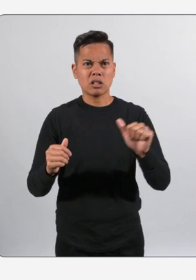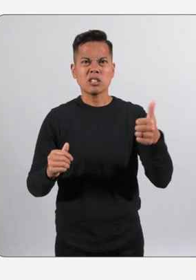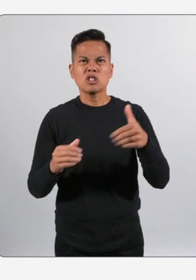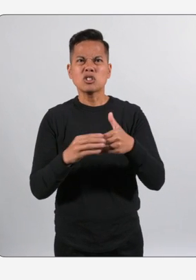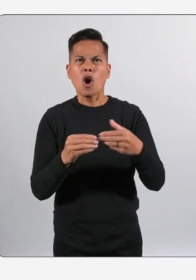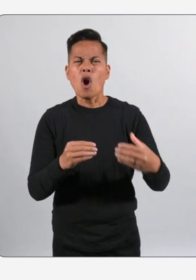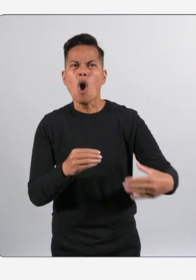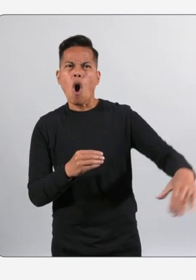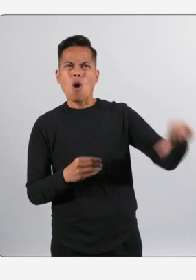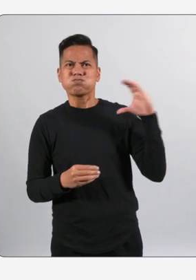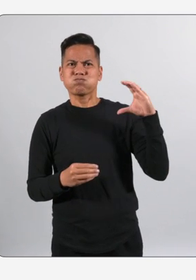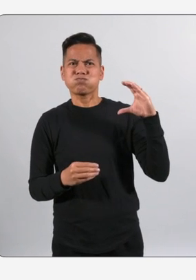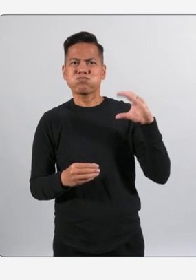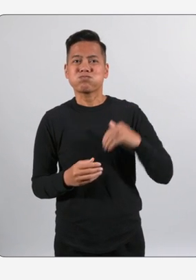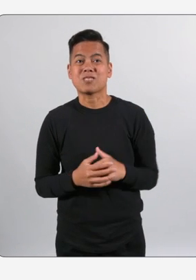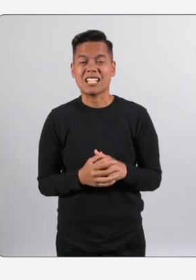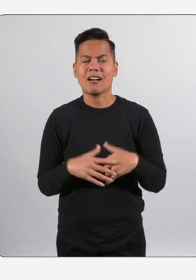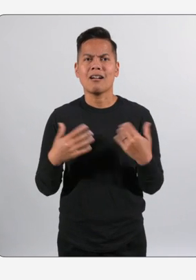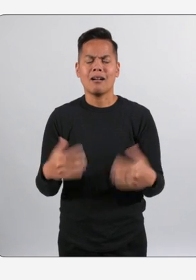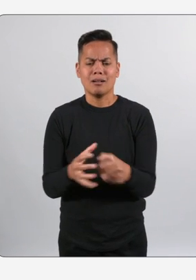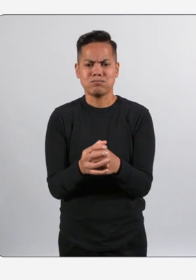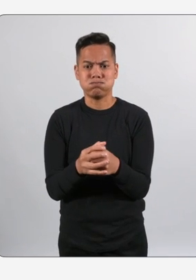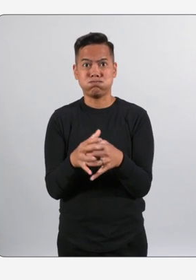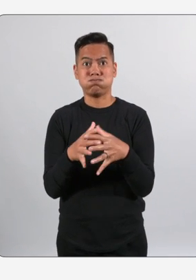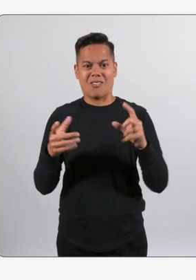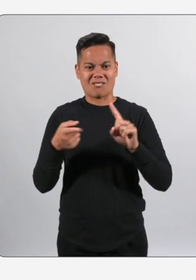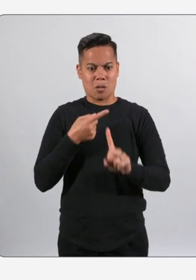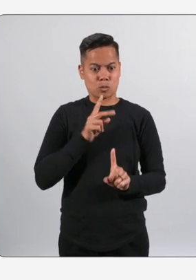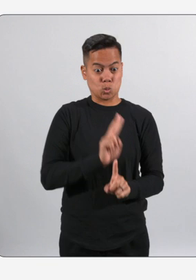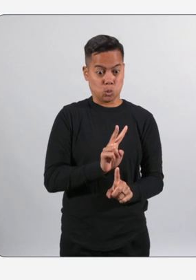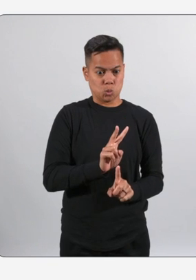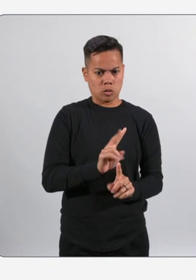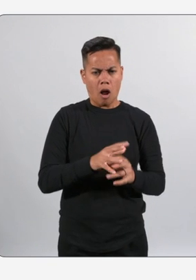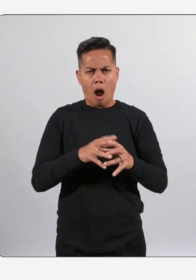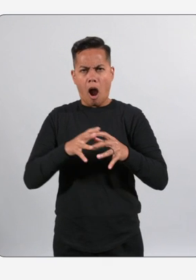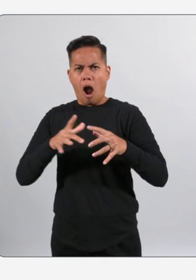She's now grown from a team of two to 48 strong, and Trang is